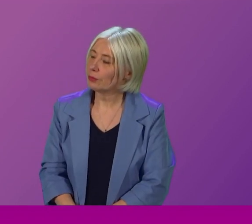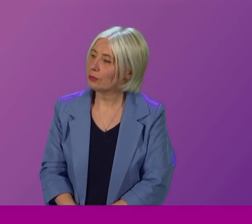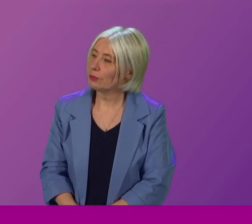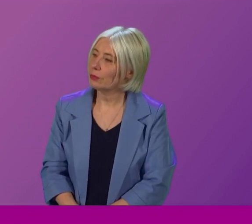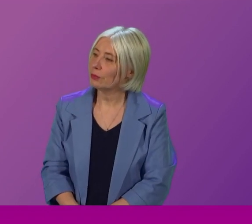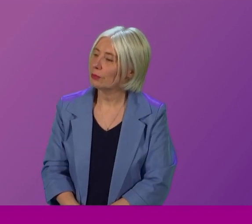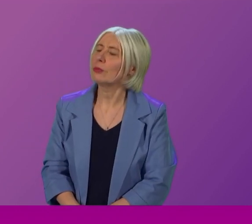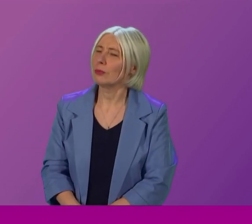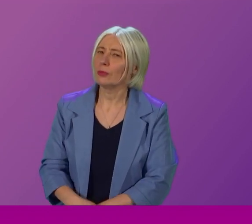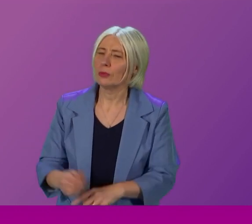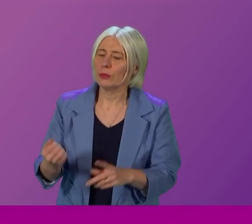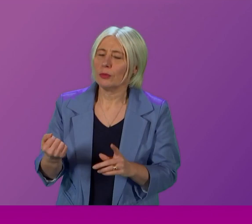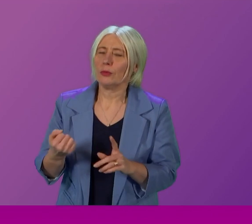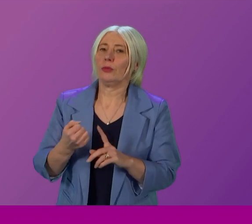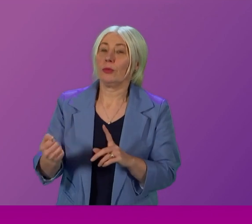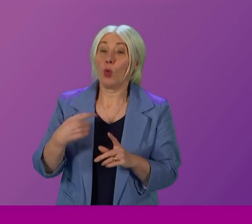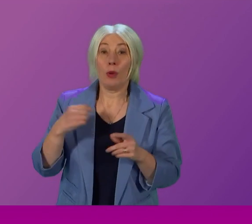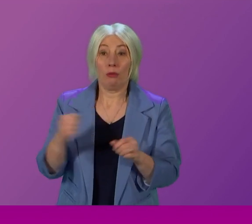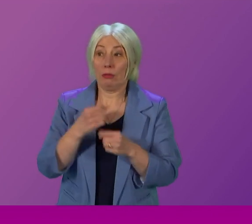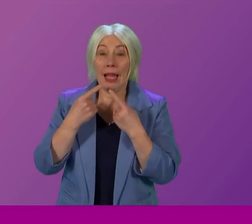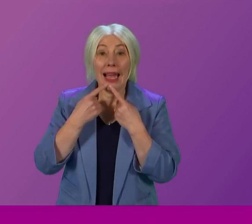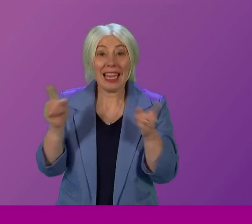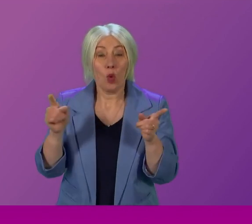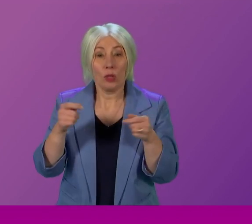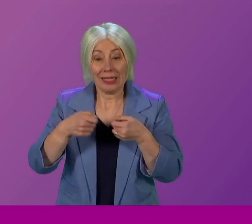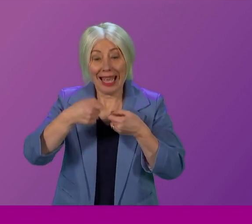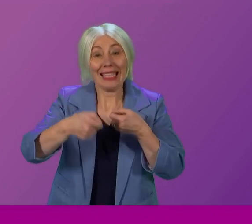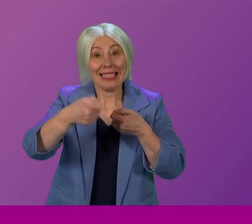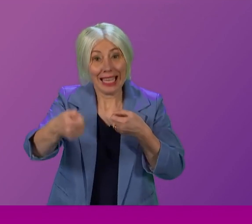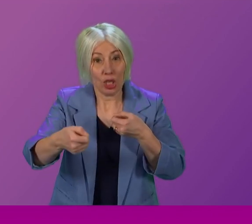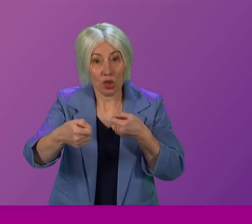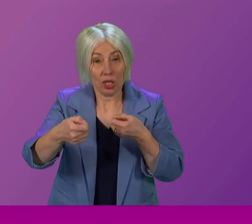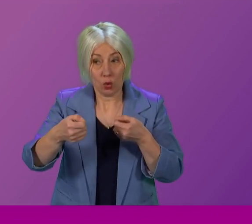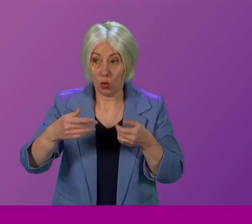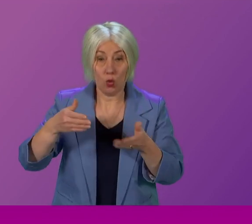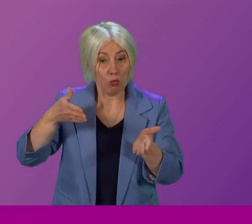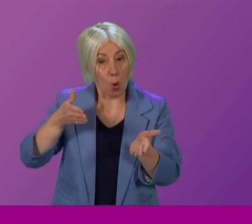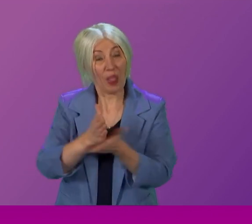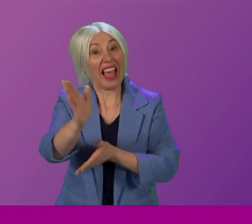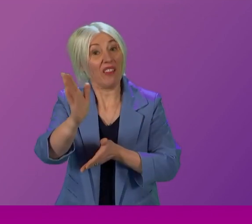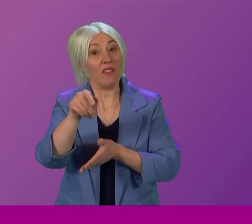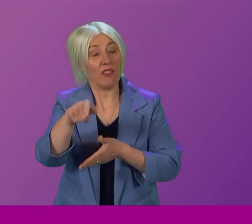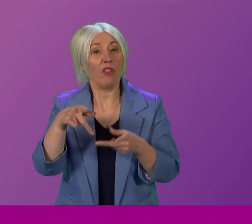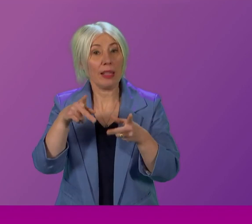to the go-live date for the scheme back in December 2021, I think,